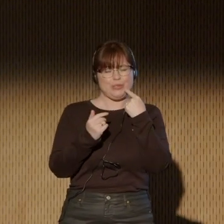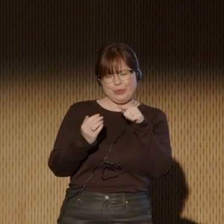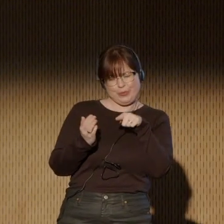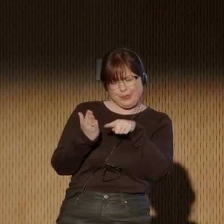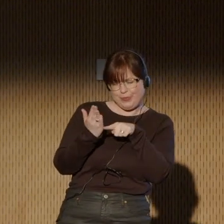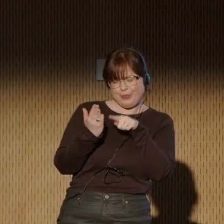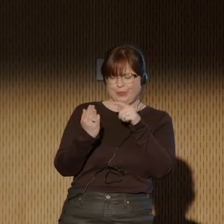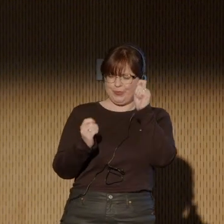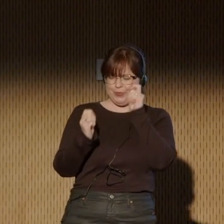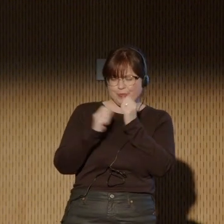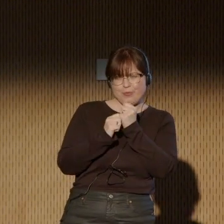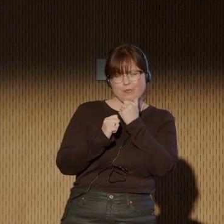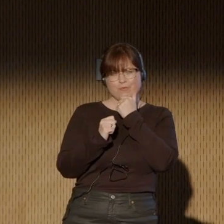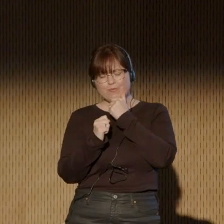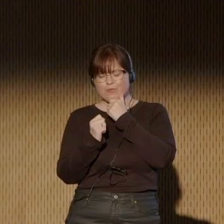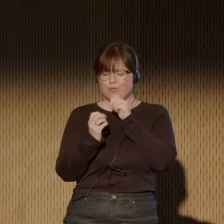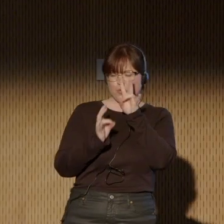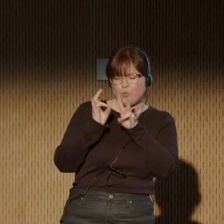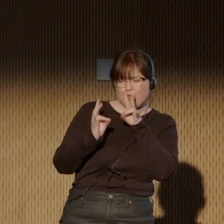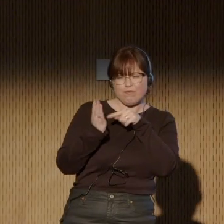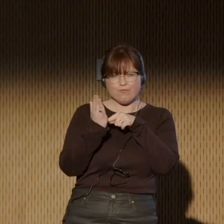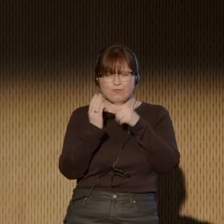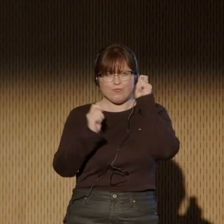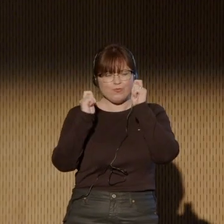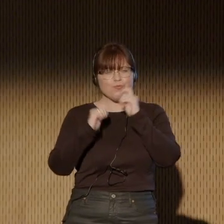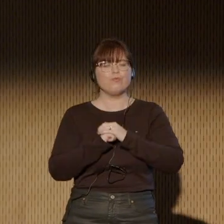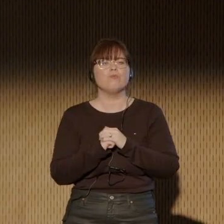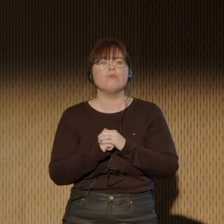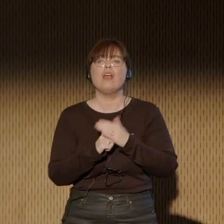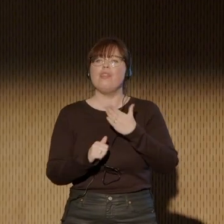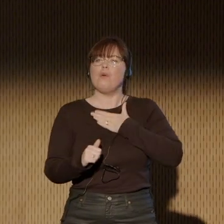they would like a framework or a toolkit at institutional level to